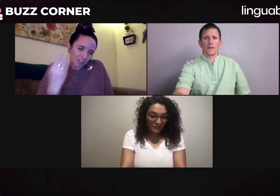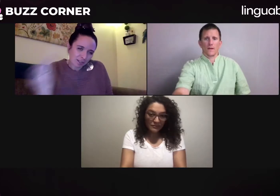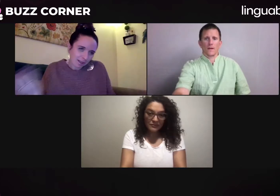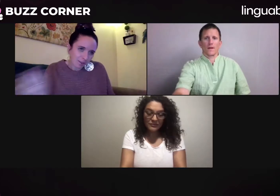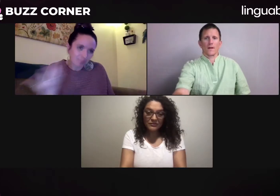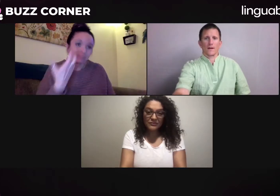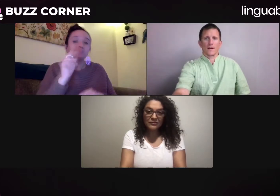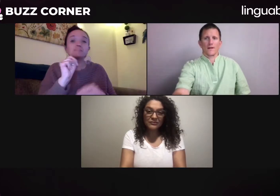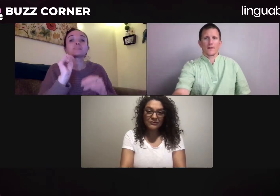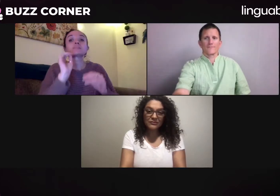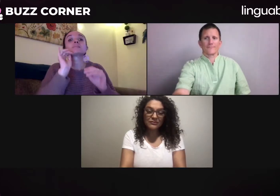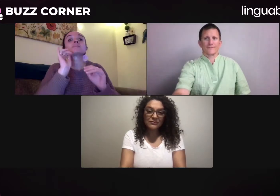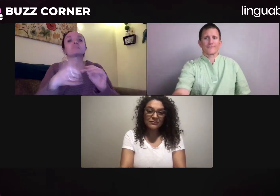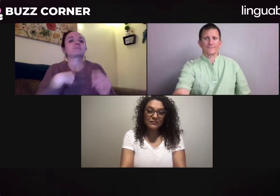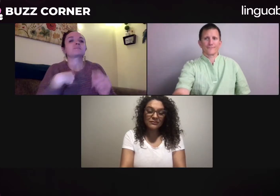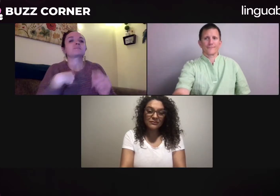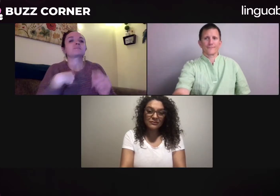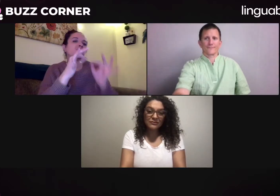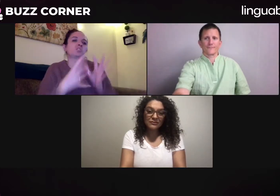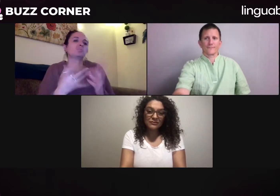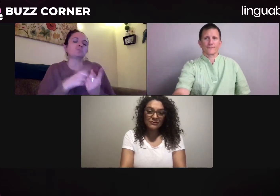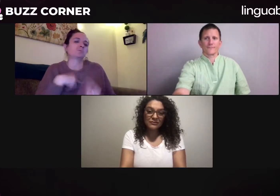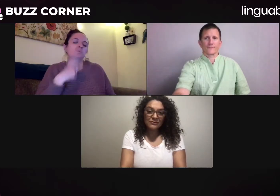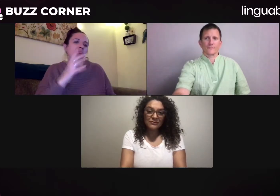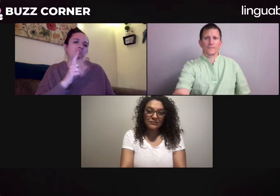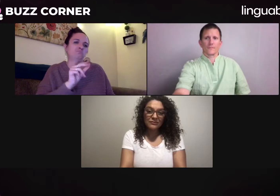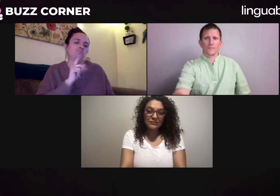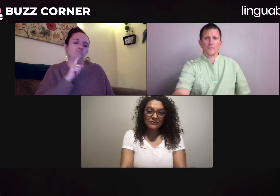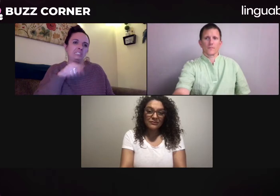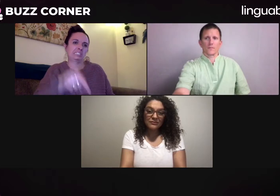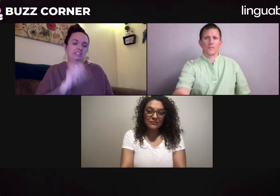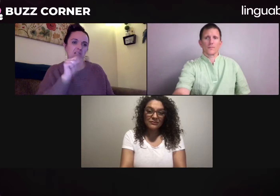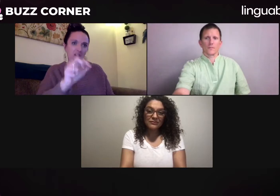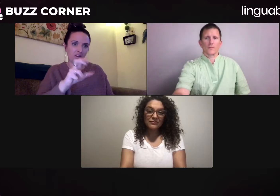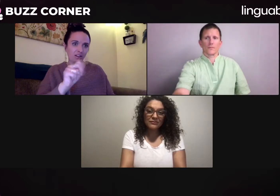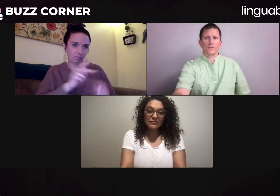And obviously they weren't hired for that job or they weren't the right interpreter for that job.